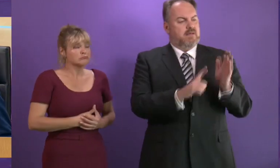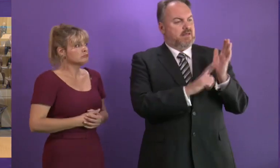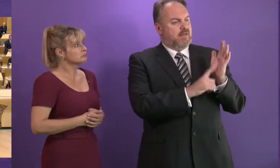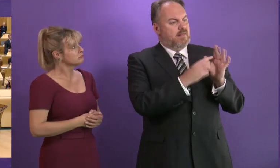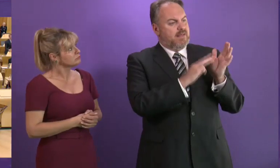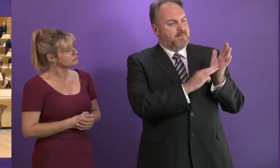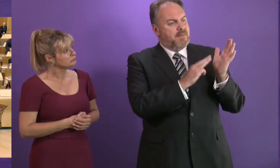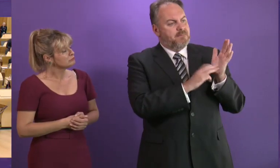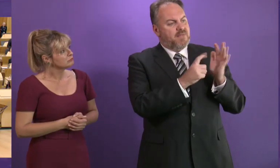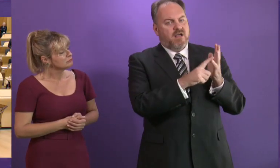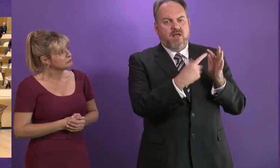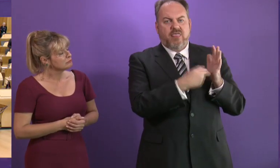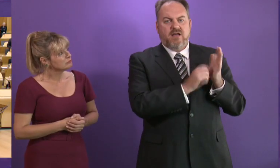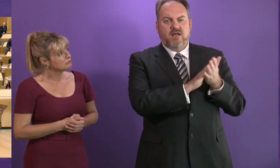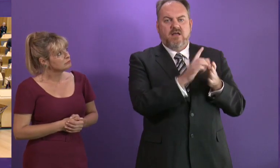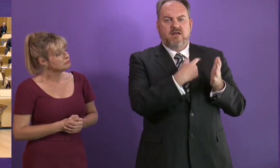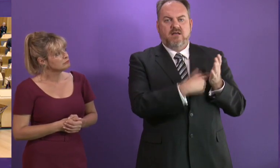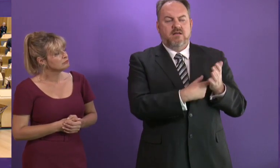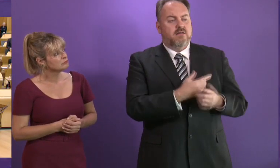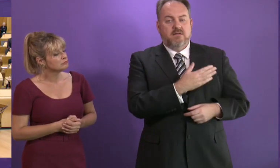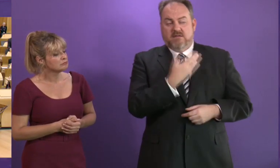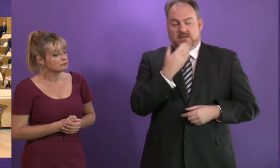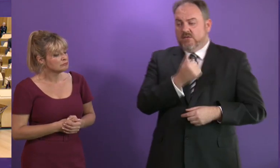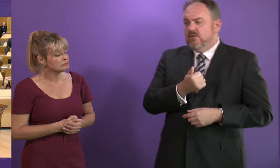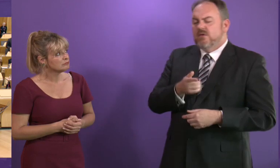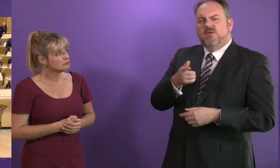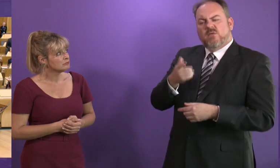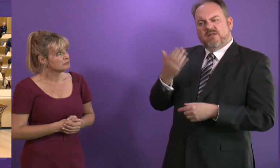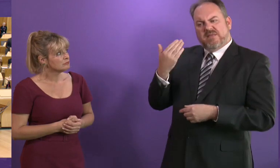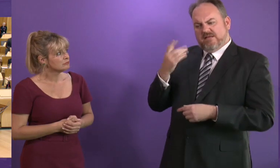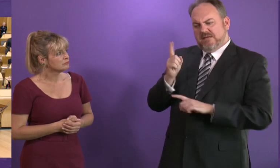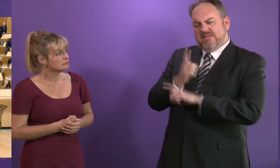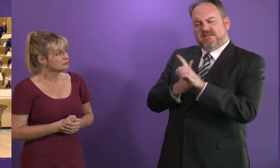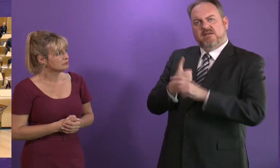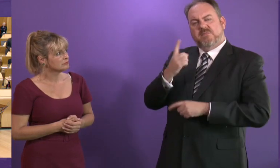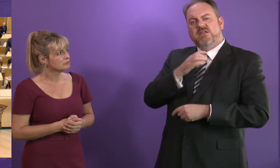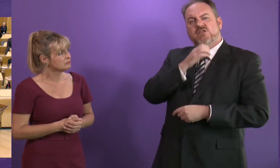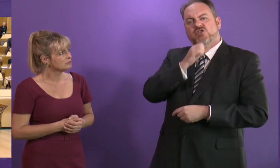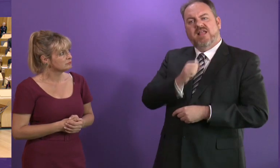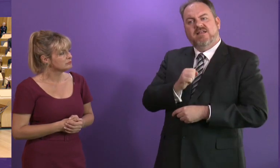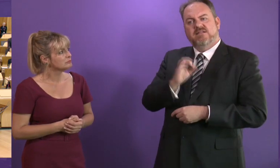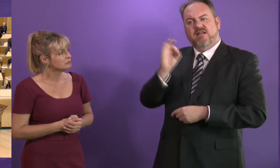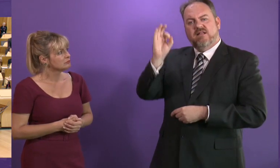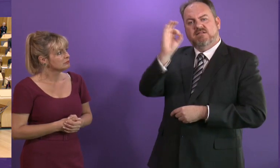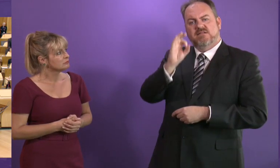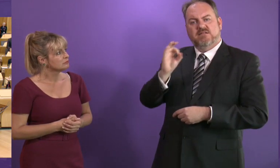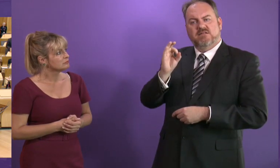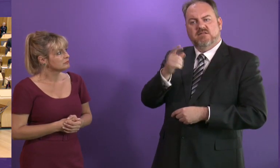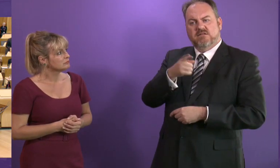Transport Scotland officials reportedly told those at a meeting in Shetland earlier this week that the Government can no longer guarantee that the new northern isles ferries contract